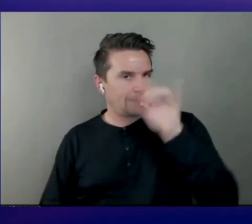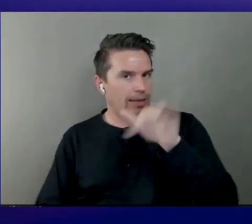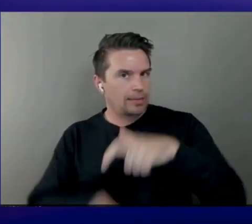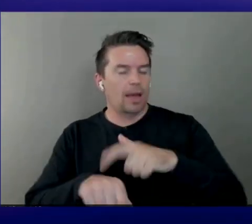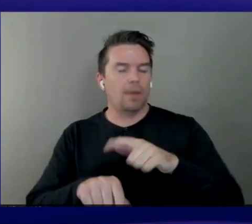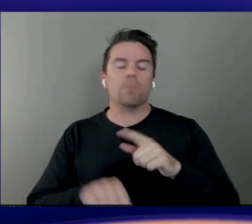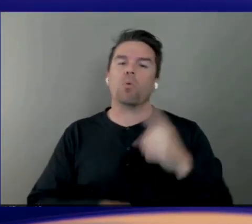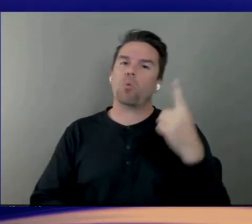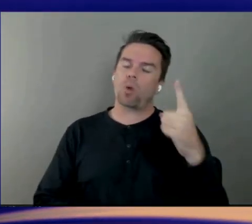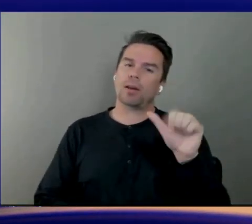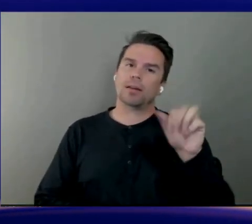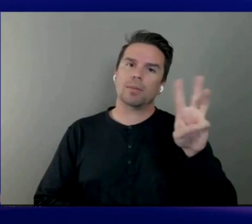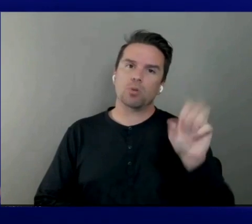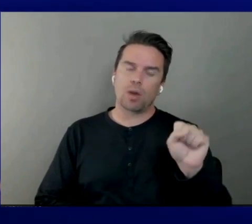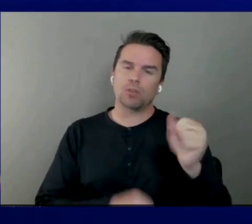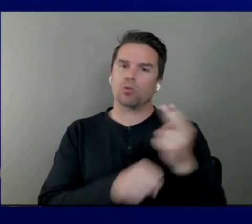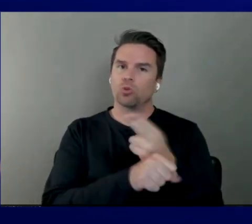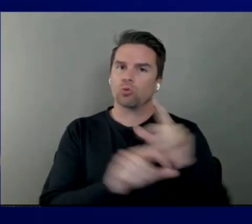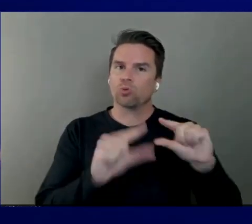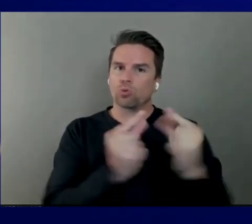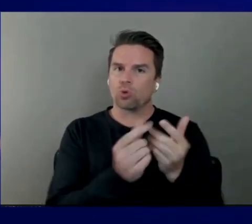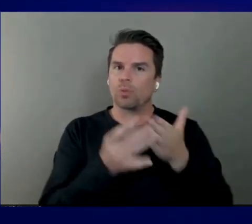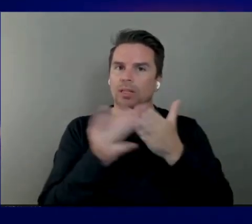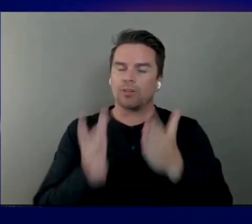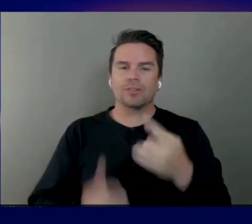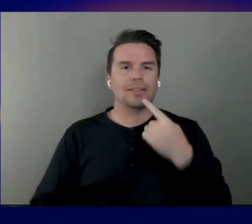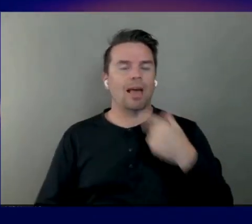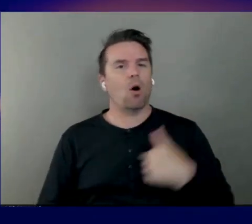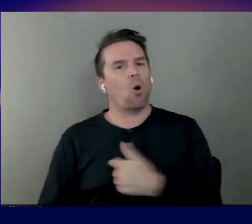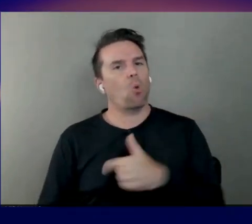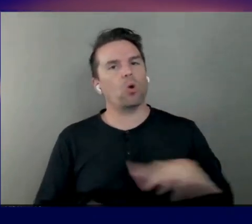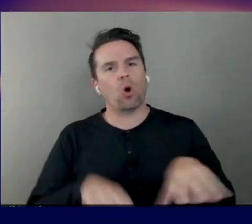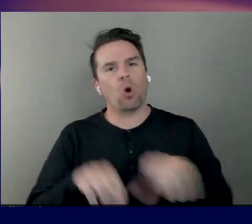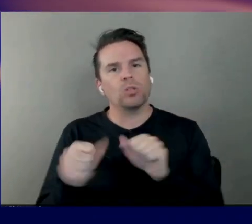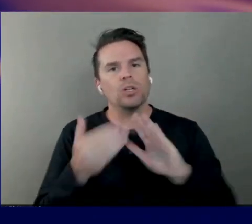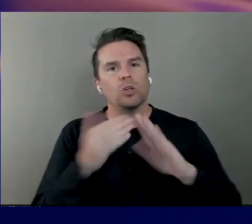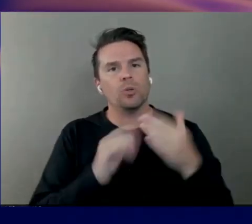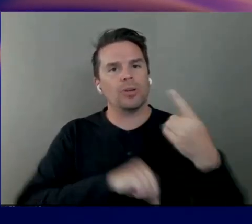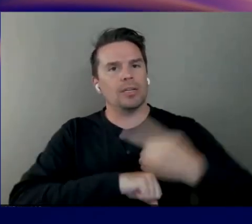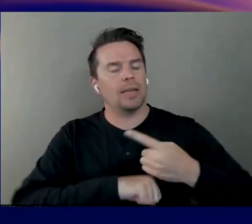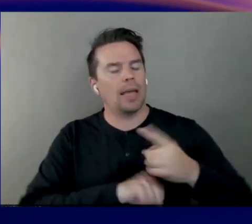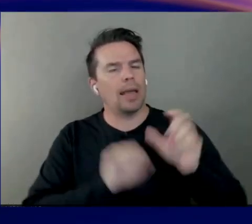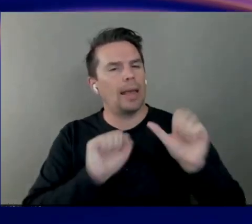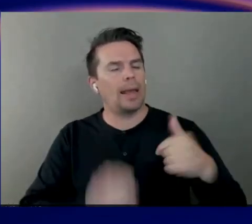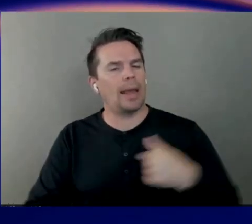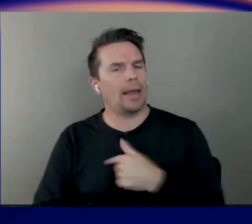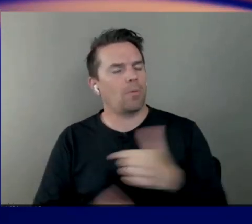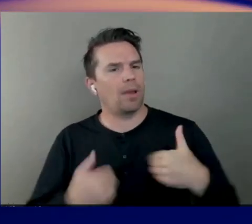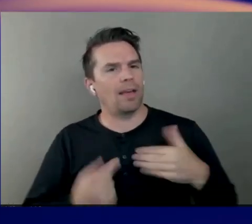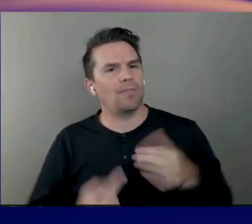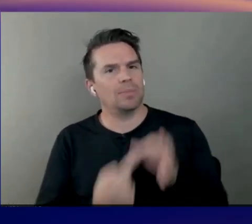hey, we are hosting this AWS Community Day. Can we have a specialized DeepRacer League?